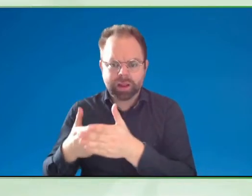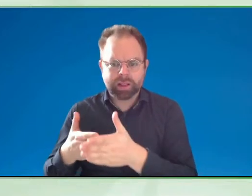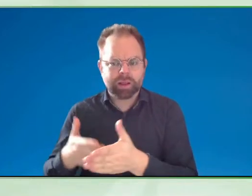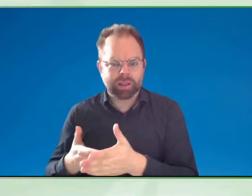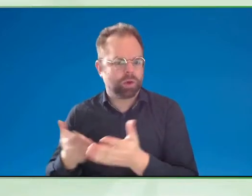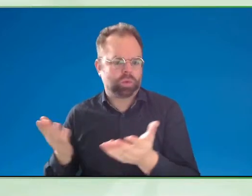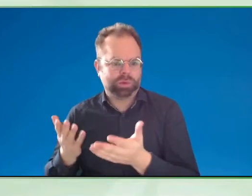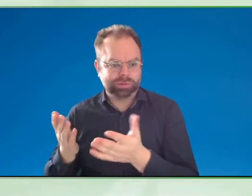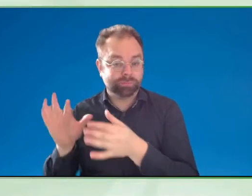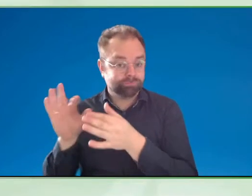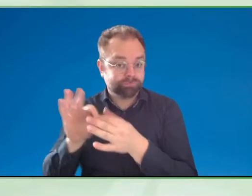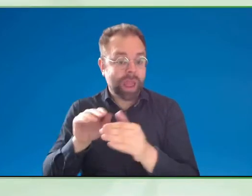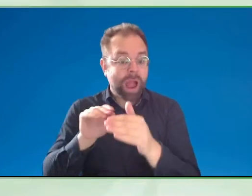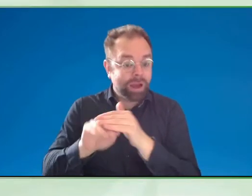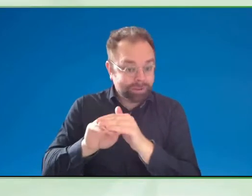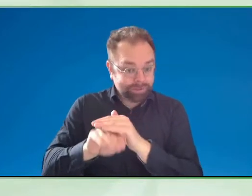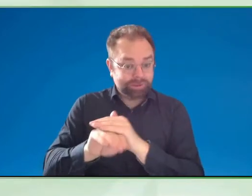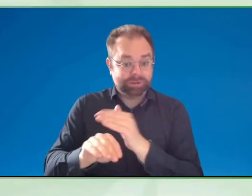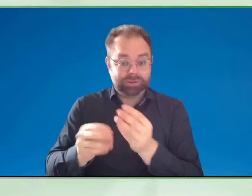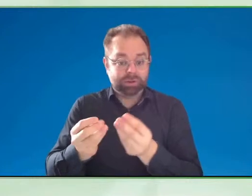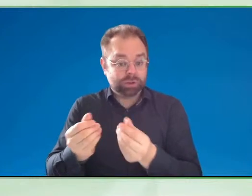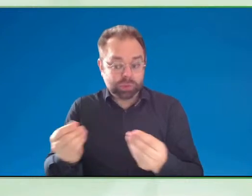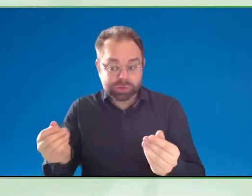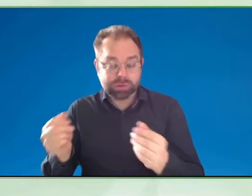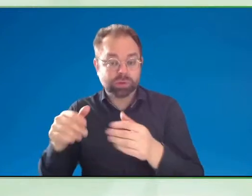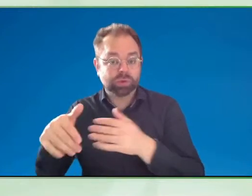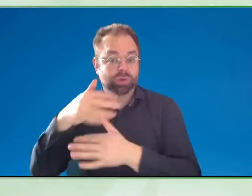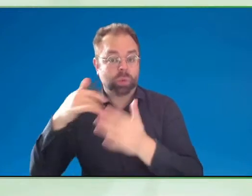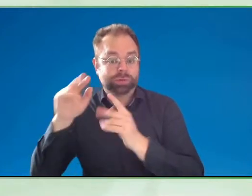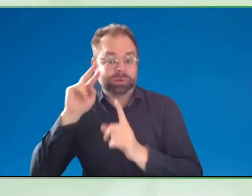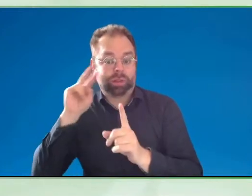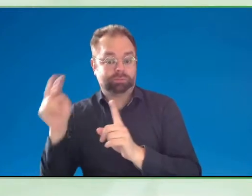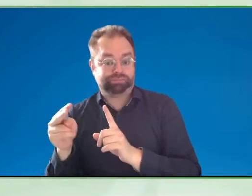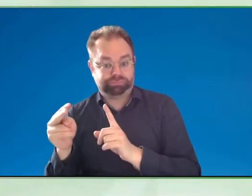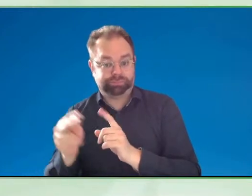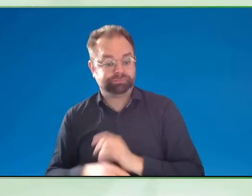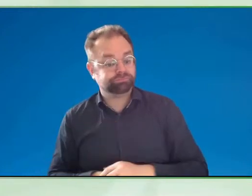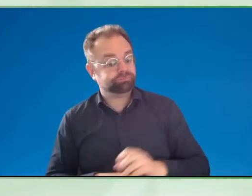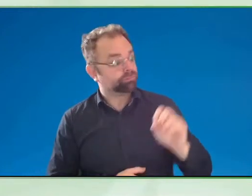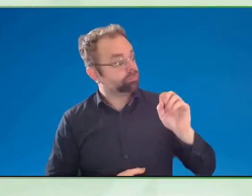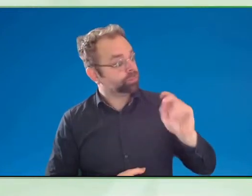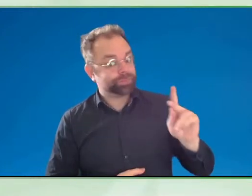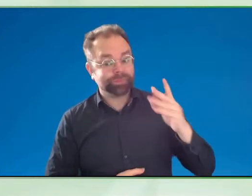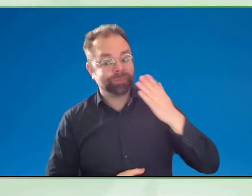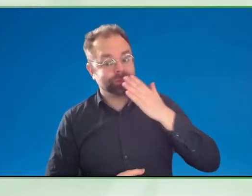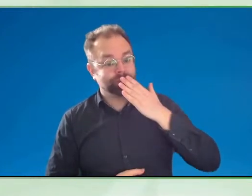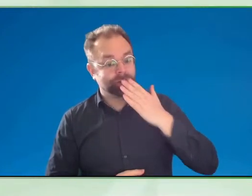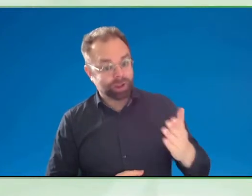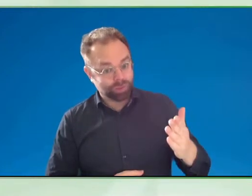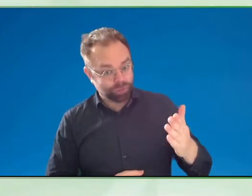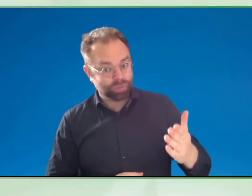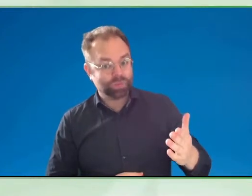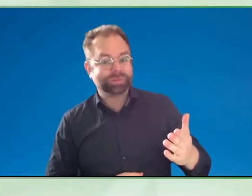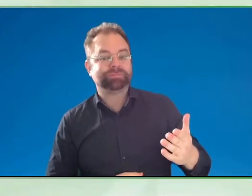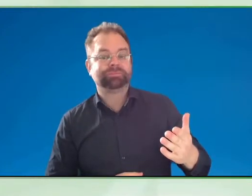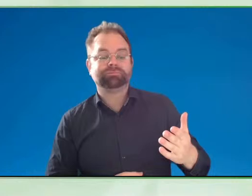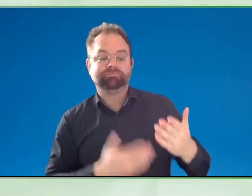And I would like to say that we are the only one in Iraq, despite having more than 17%